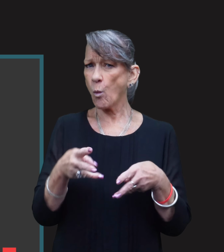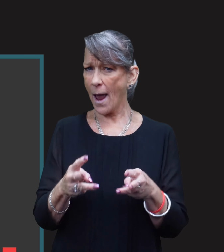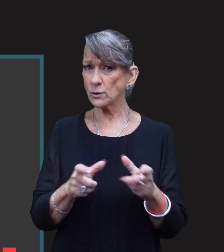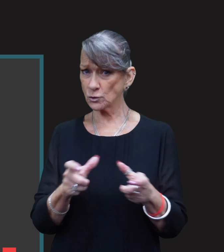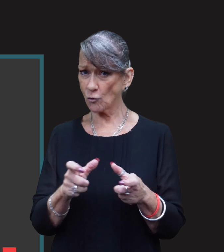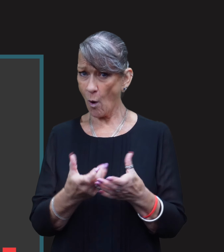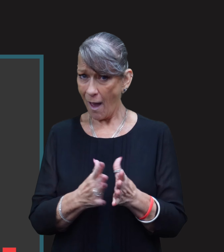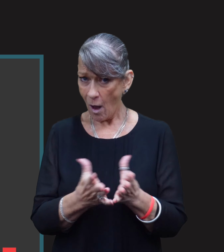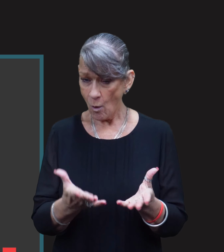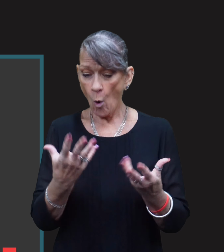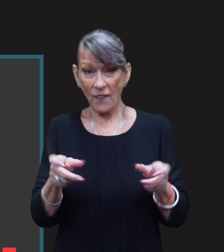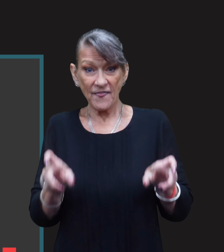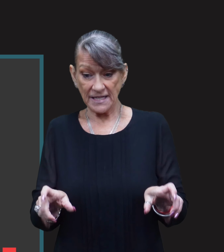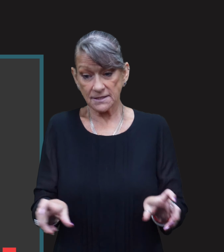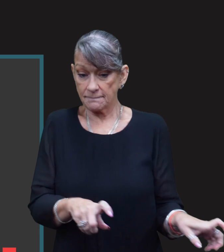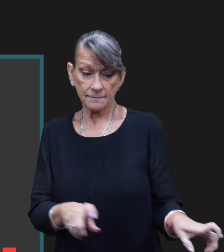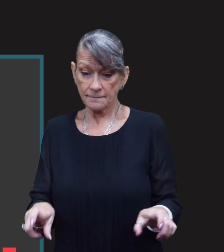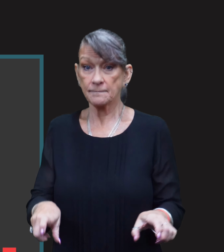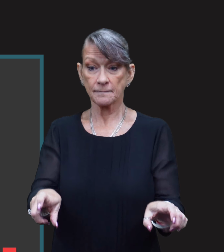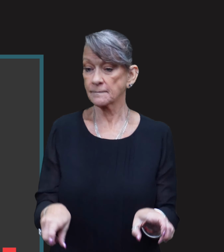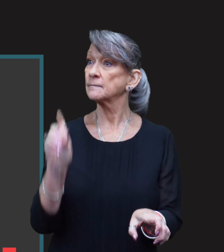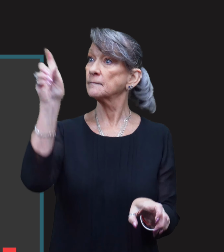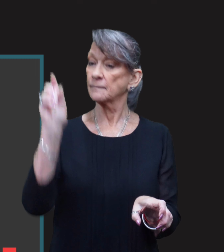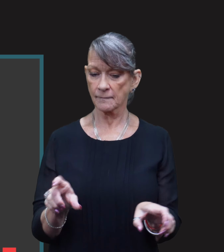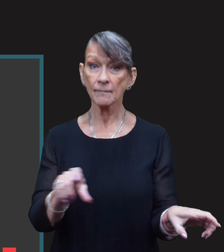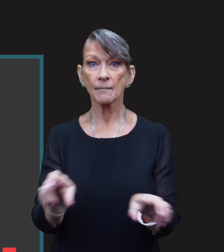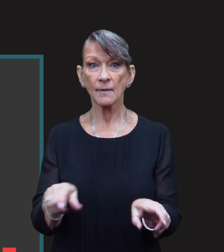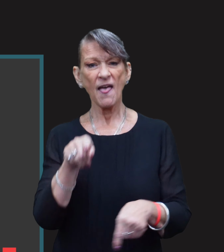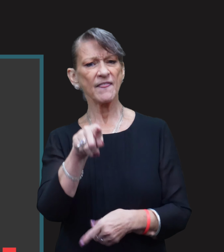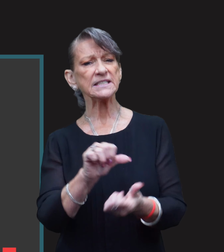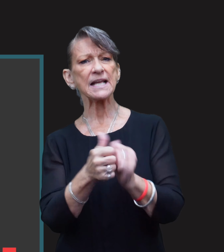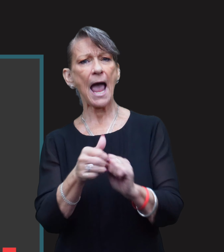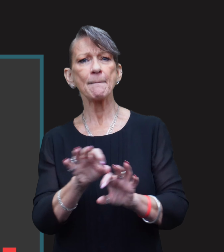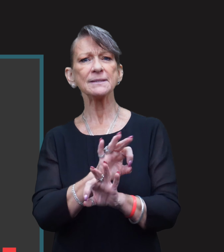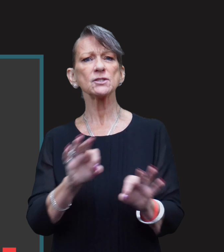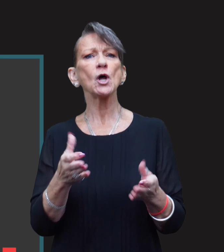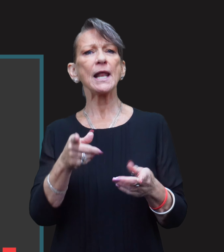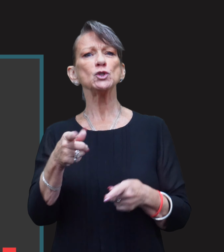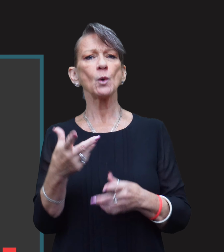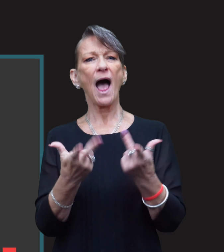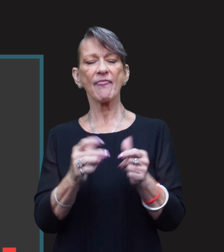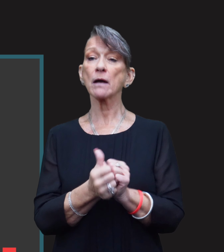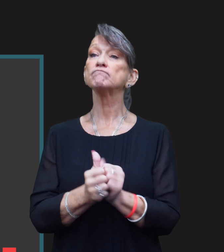is with these motion gestures. The game does not allow you to use traditional joysticks and buttons.